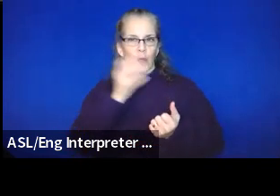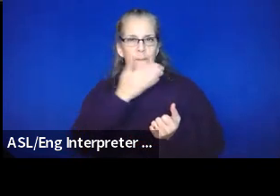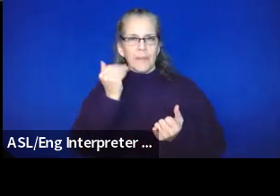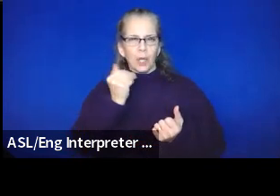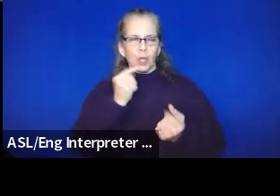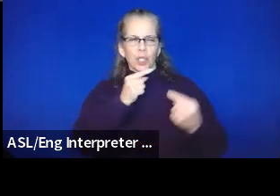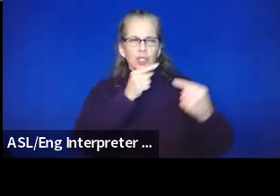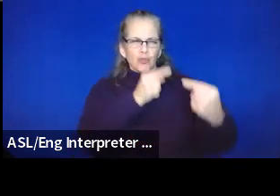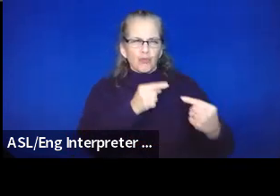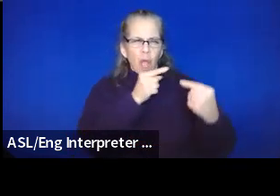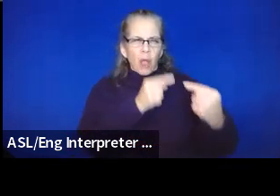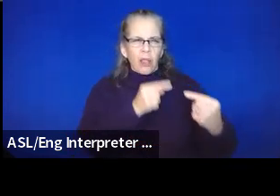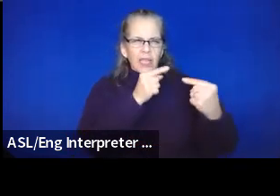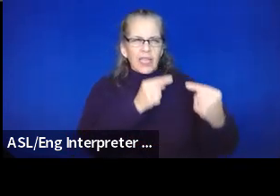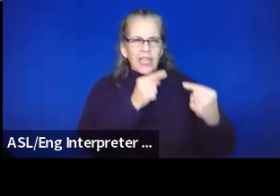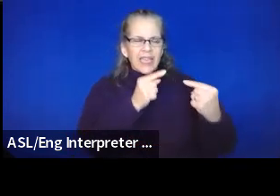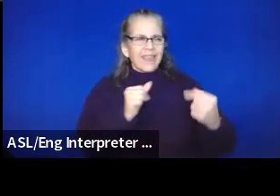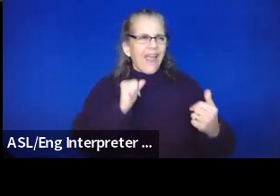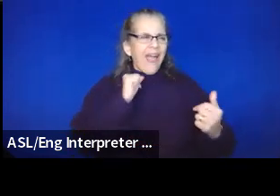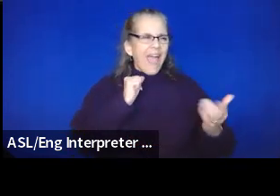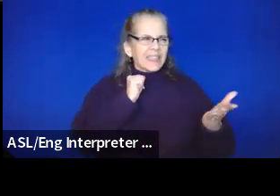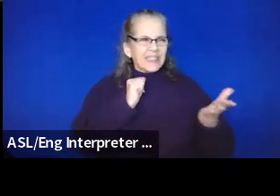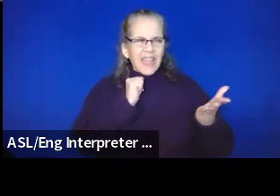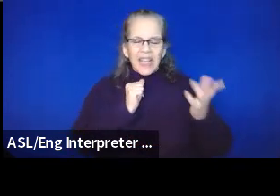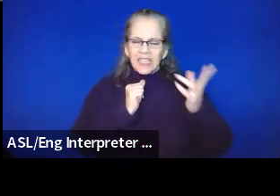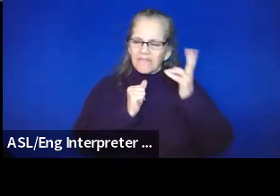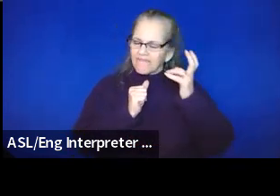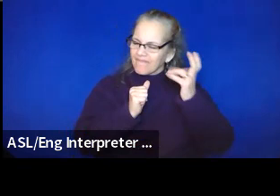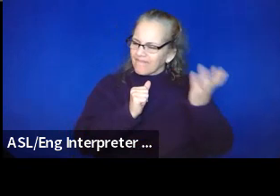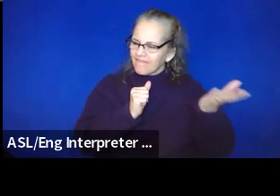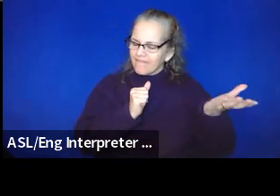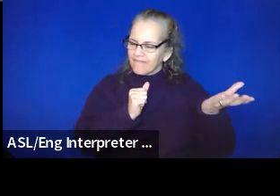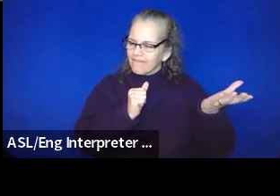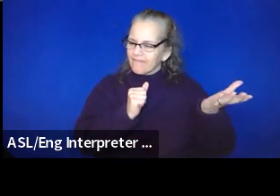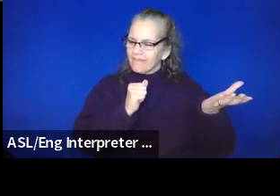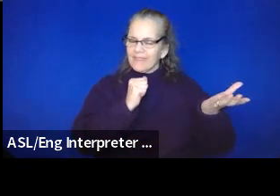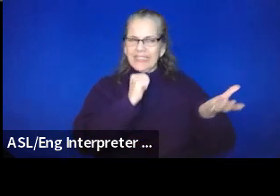to hear those thick accents where, you know, English is not their first language?